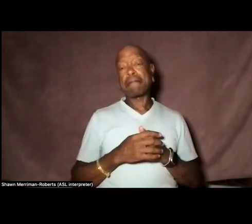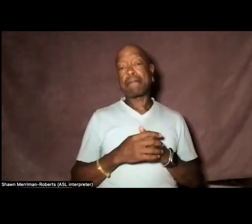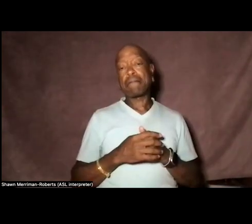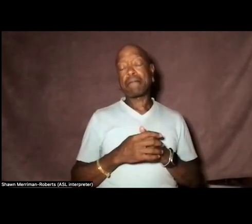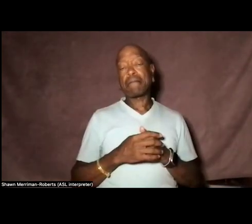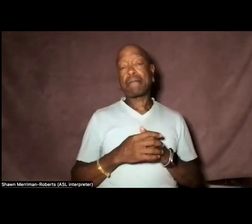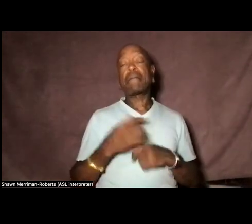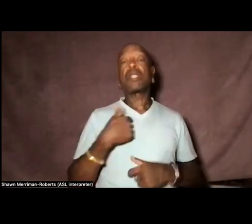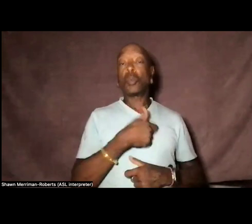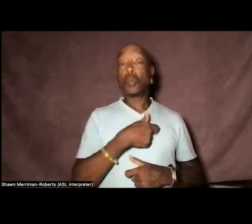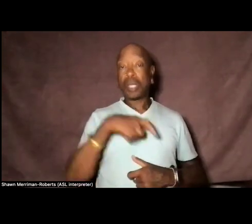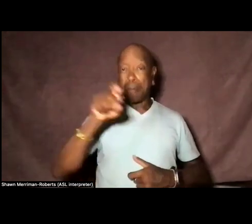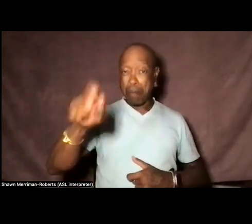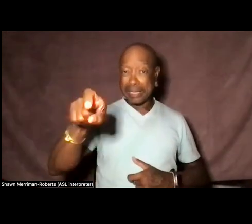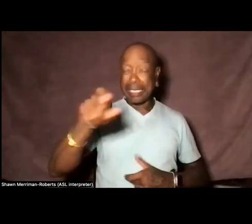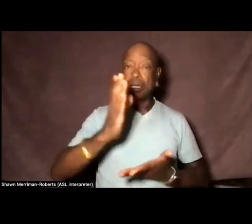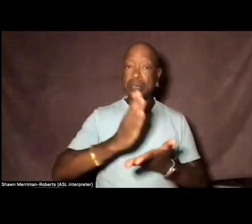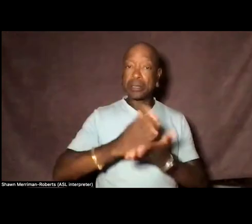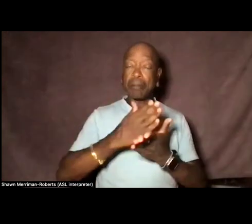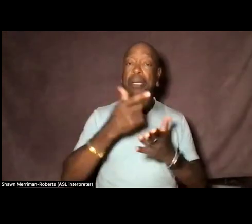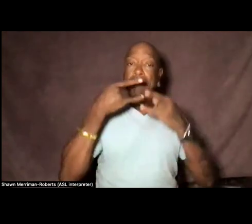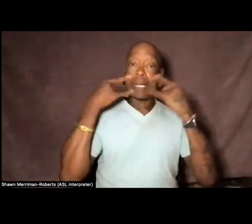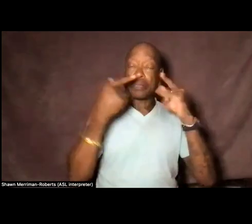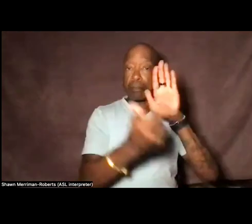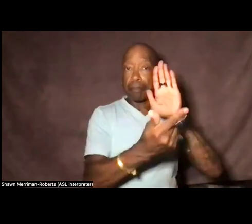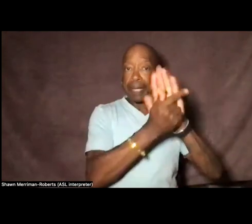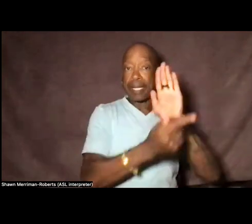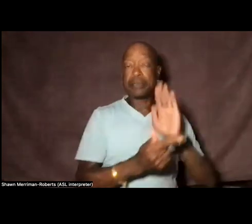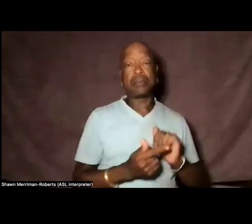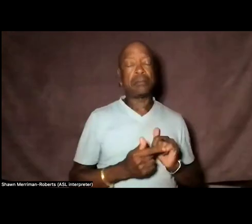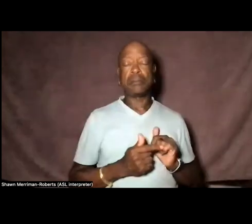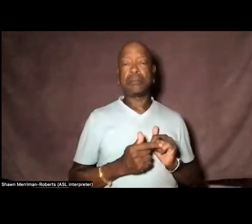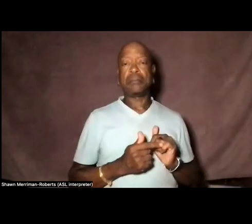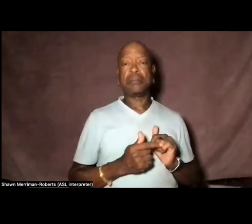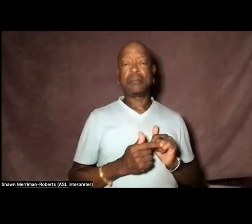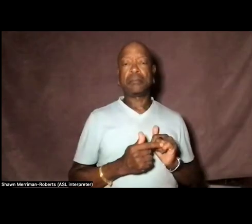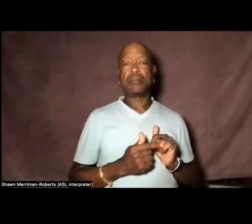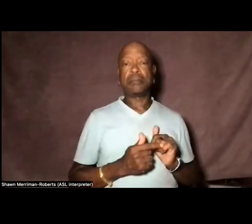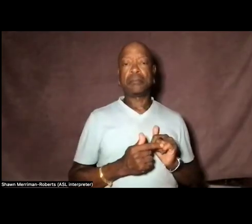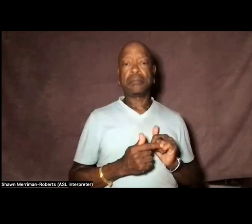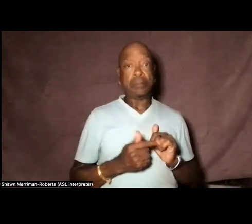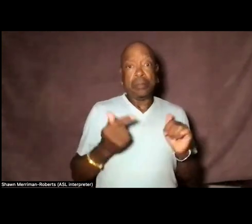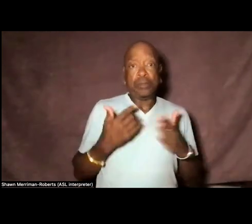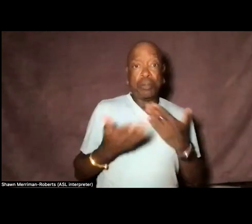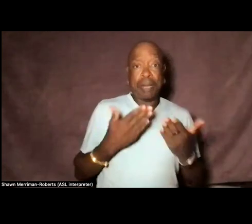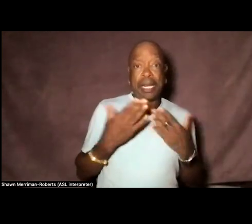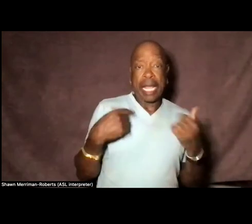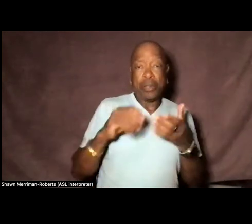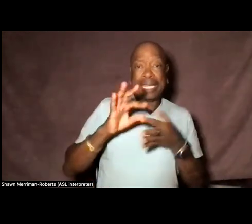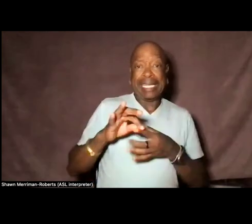we must stop mask bans even if there are health exemptions we need to wear masks to protect our